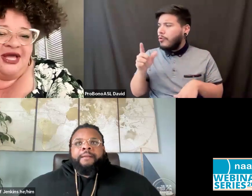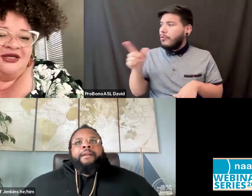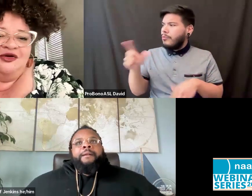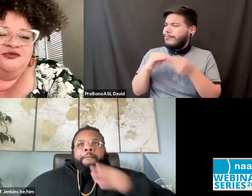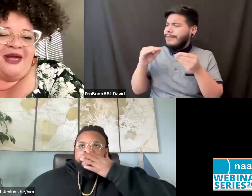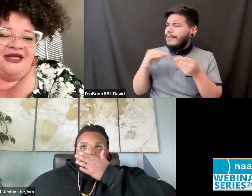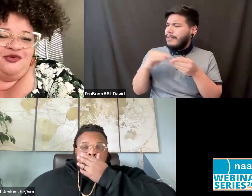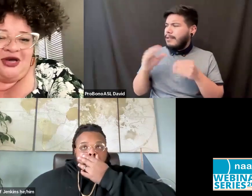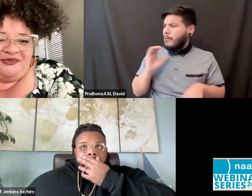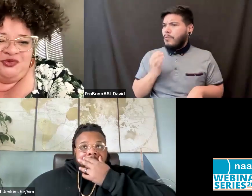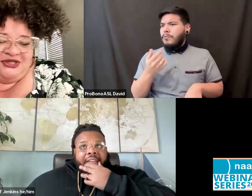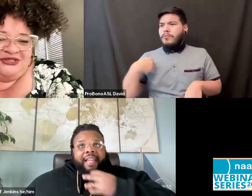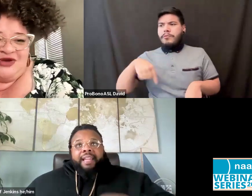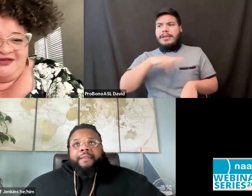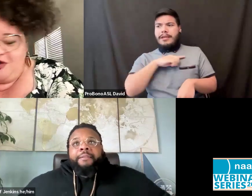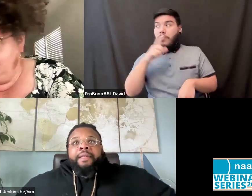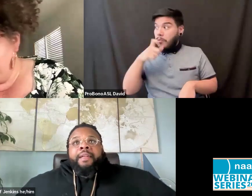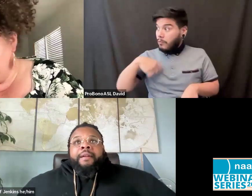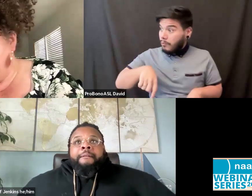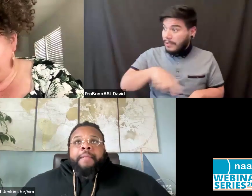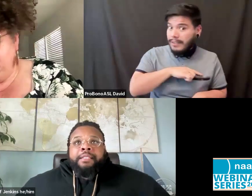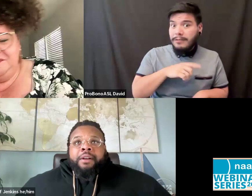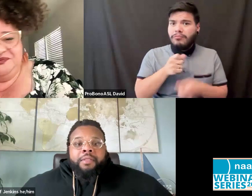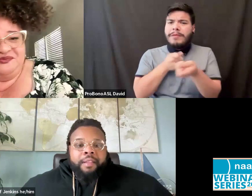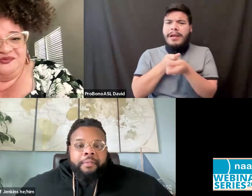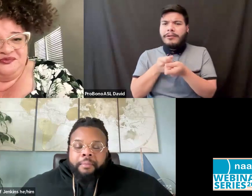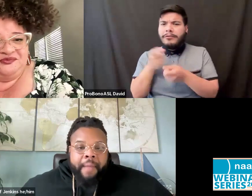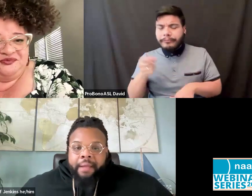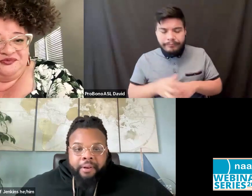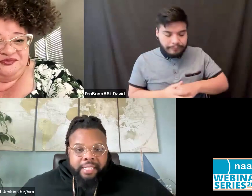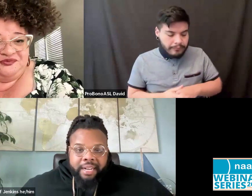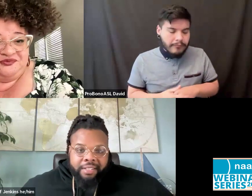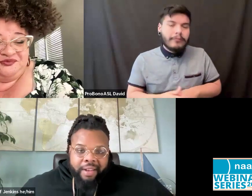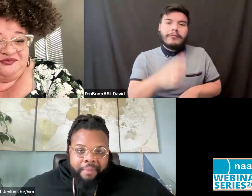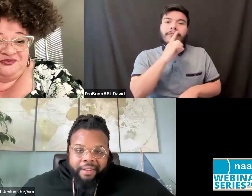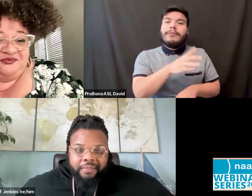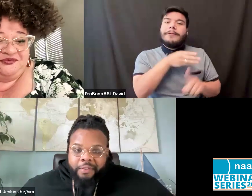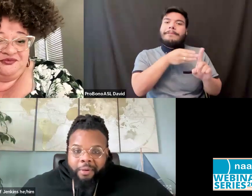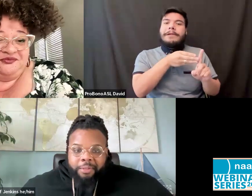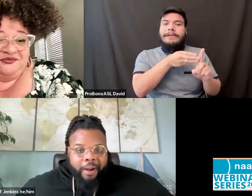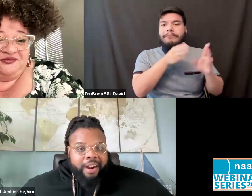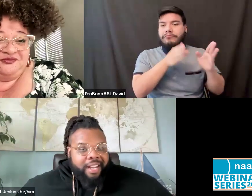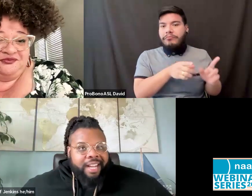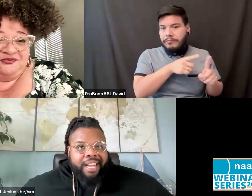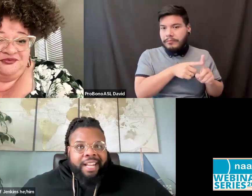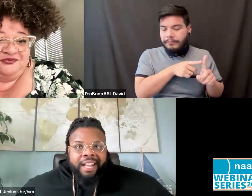like who is backing you up doing this, traveling all over the world. So the main person there's I mean, for the most part,